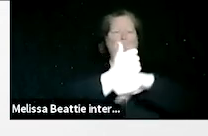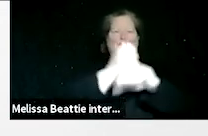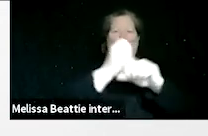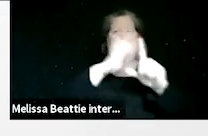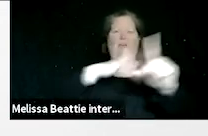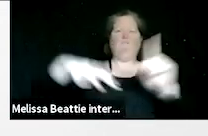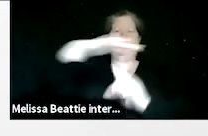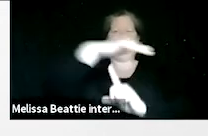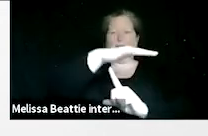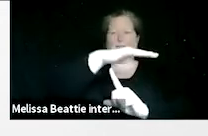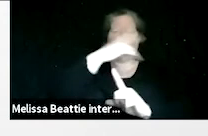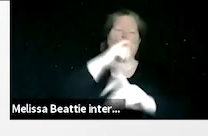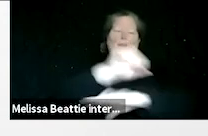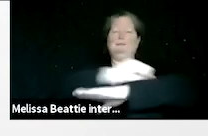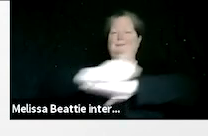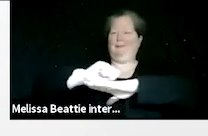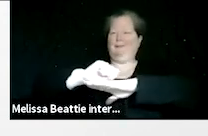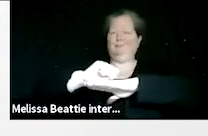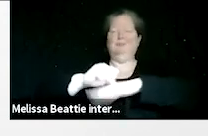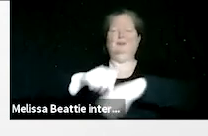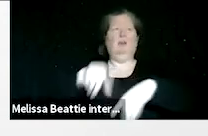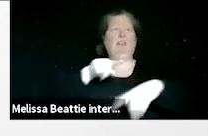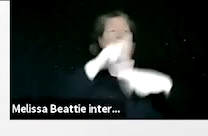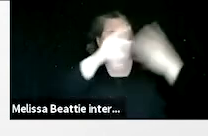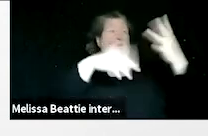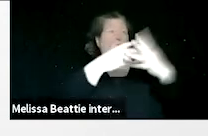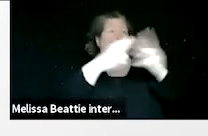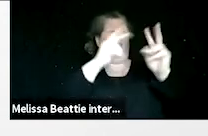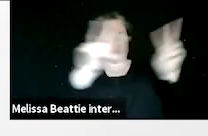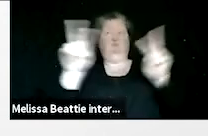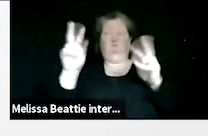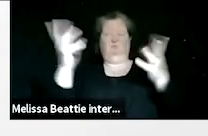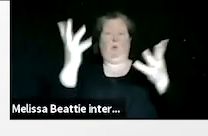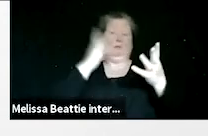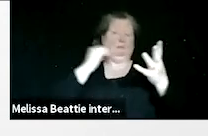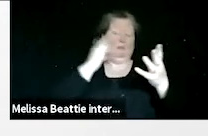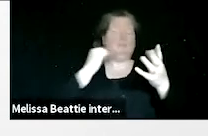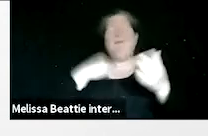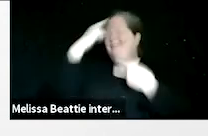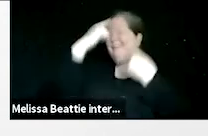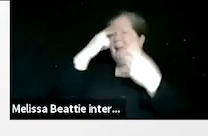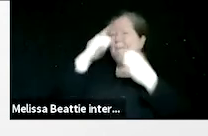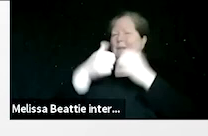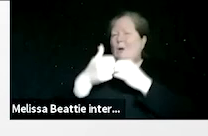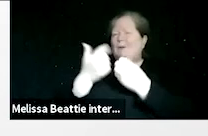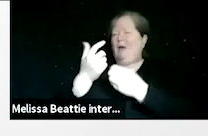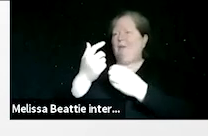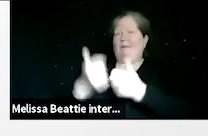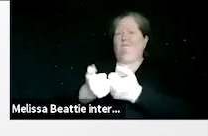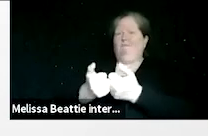in a sense that this is the world we live in. And here's that you know I'm thinking, even in a in a video game right where you're walking through the town and you notice the little things.